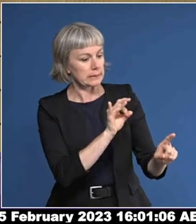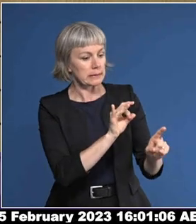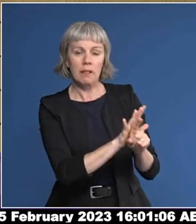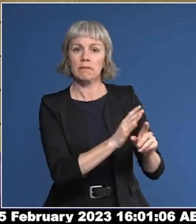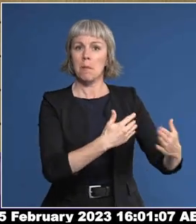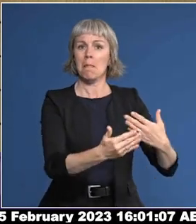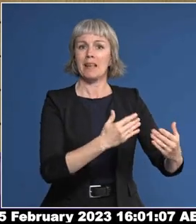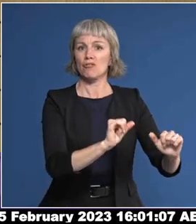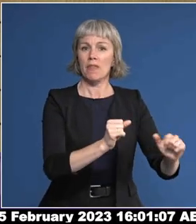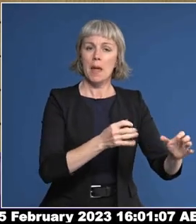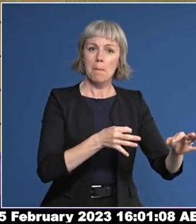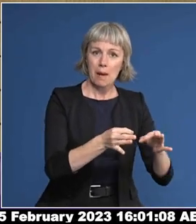plan-managed, what is the point in being registered?